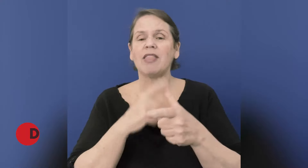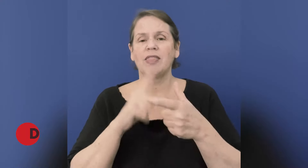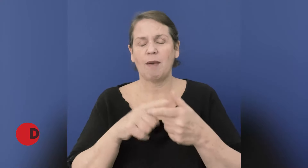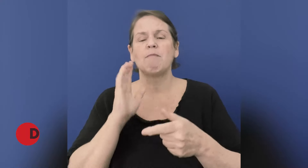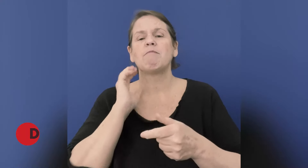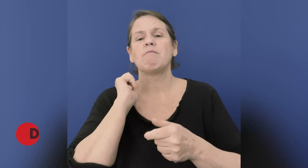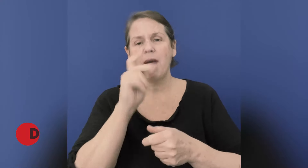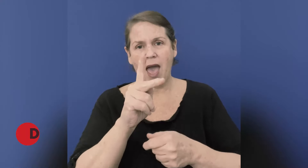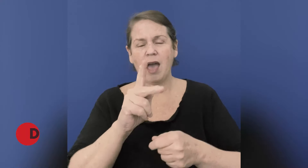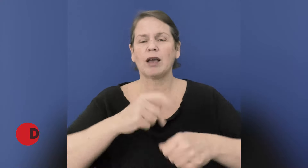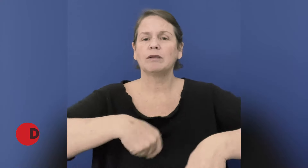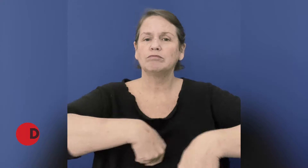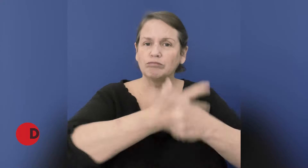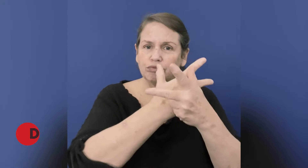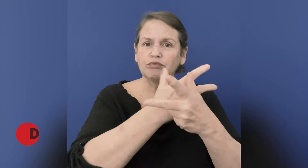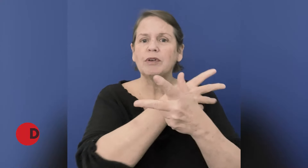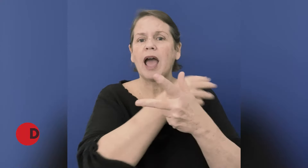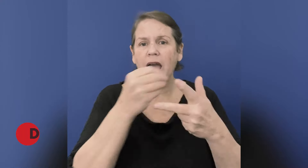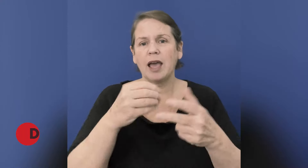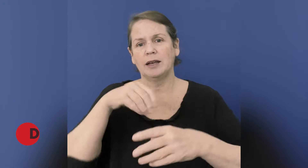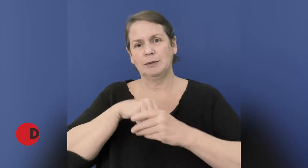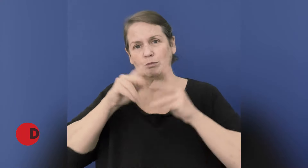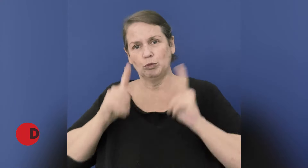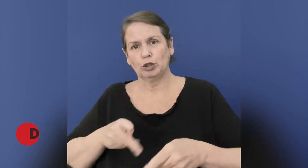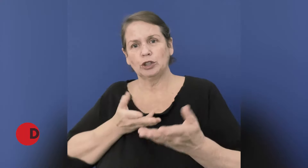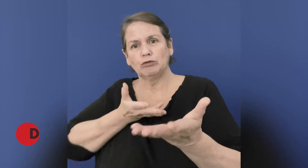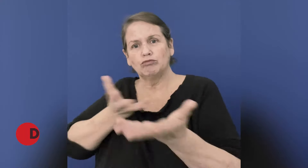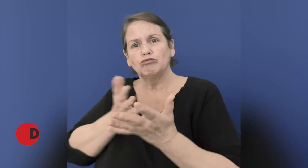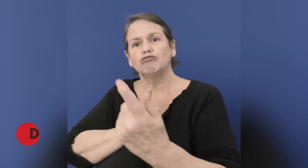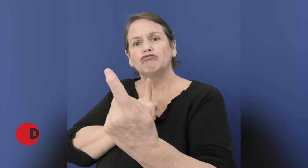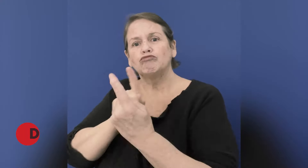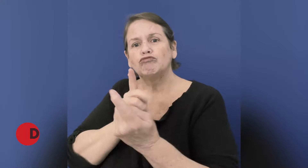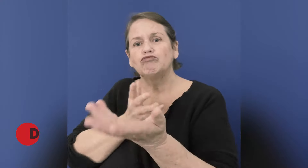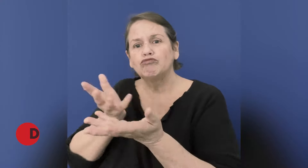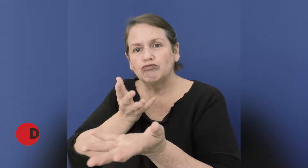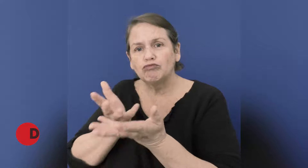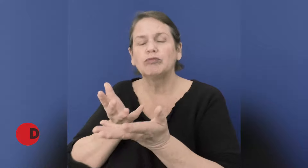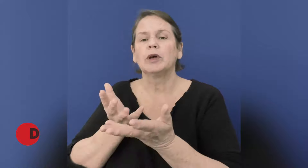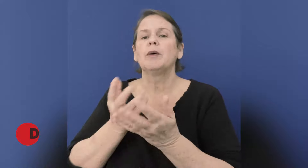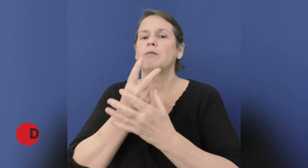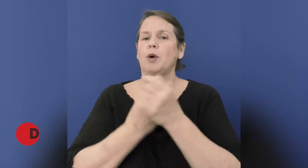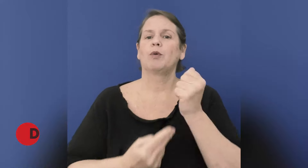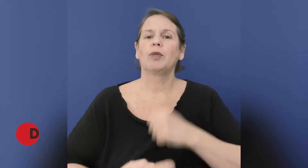then we can go back to offering both, video calls and in-person interactions.